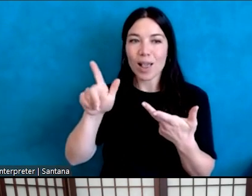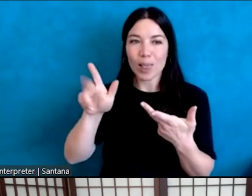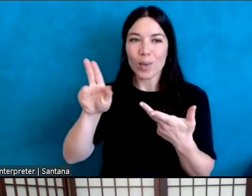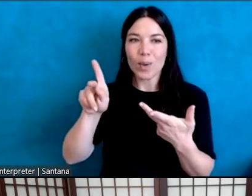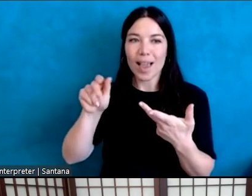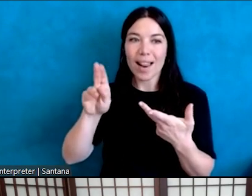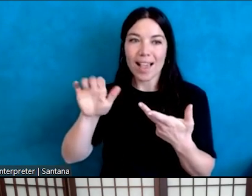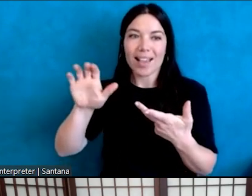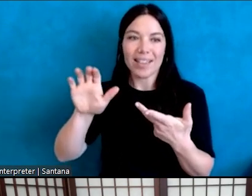Of course it goes without saying